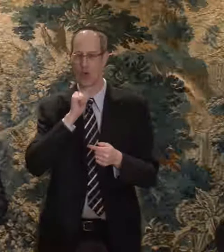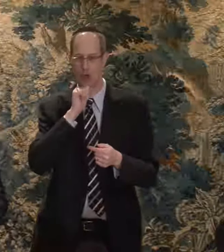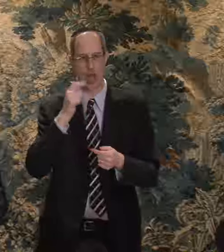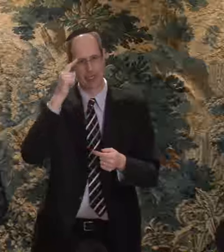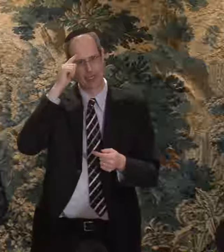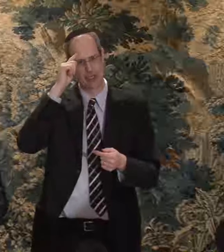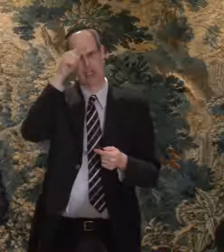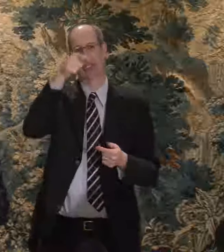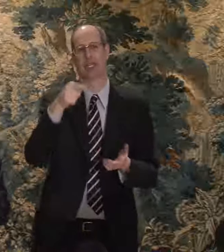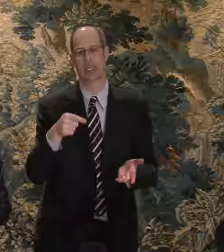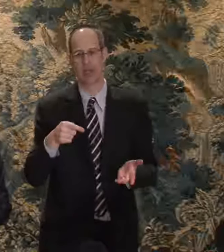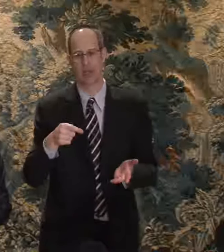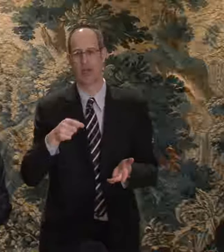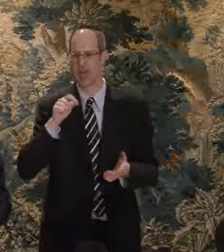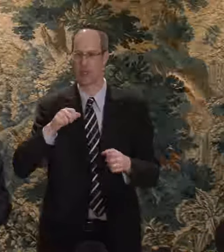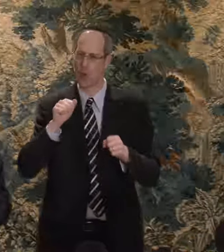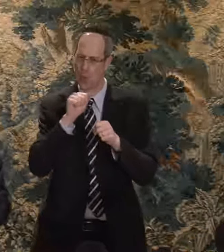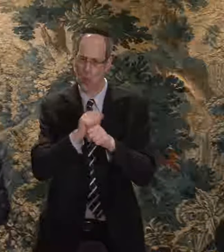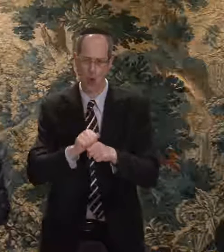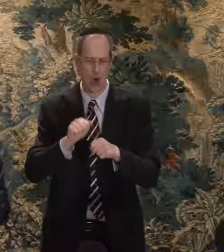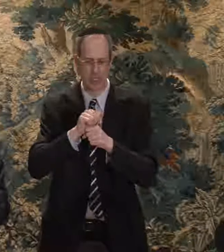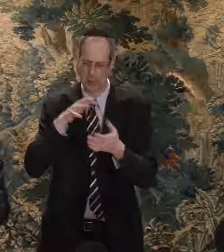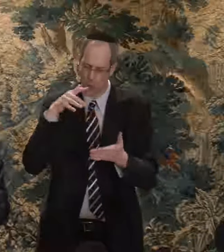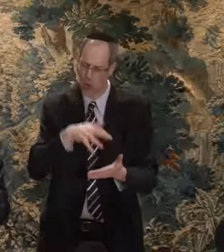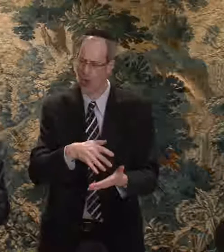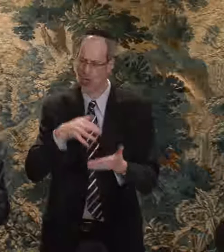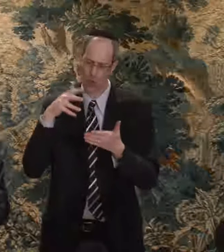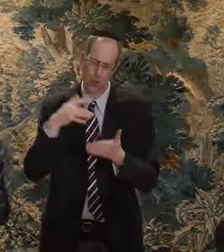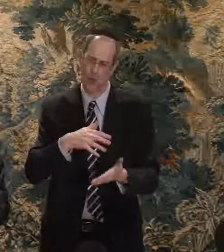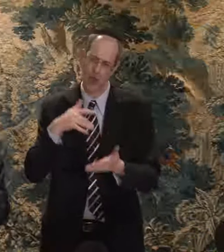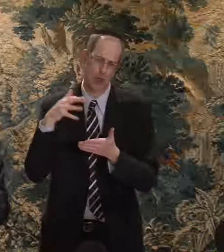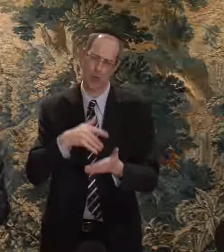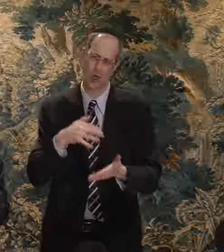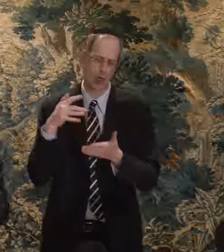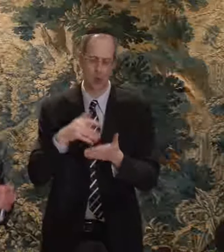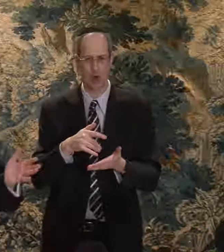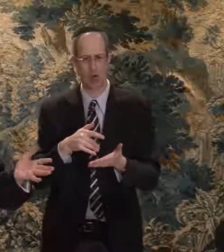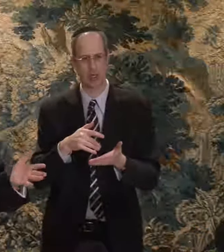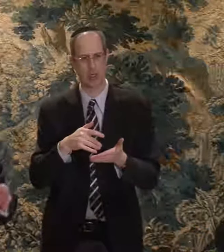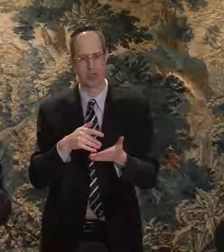they had to work very hard to reach where they were some of them were one